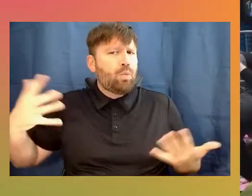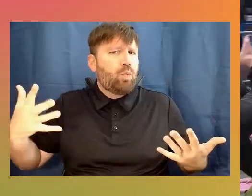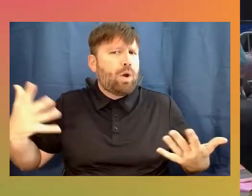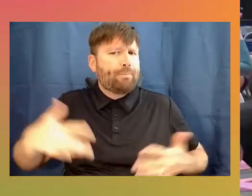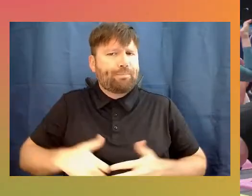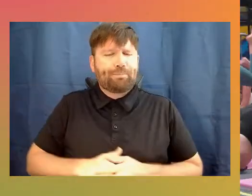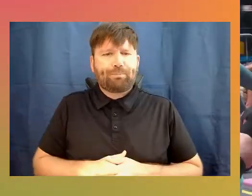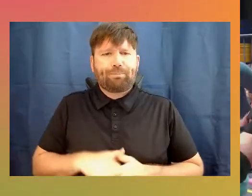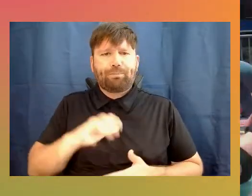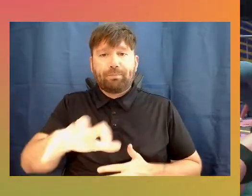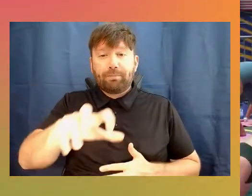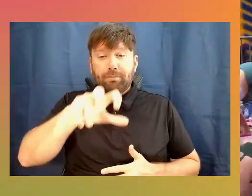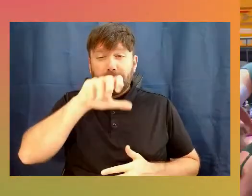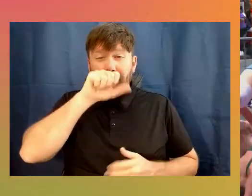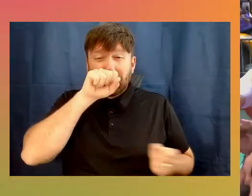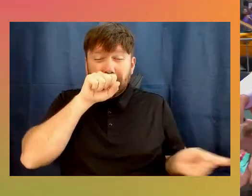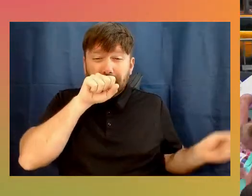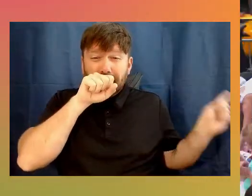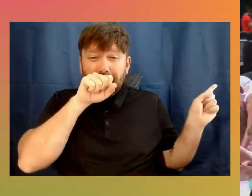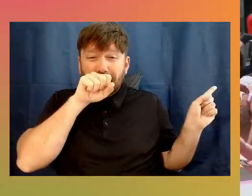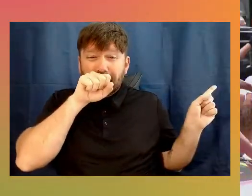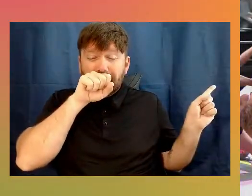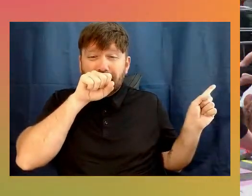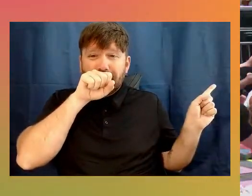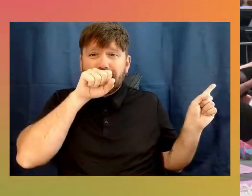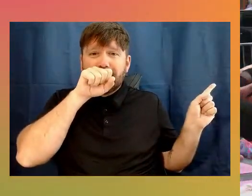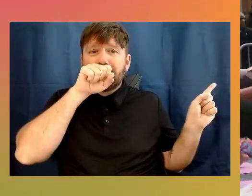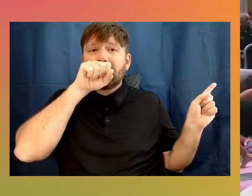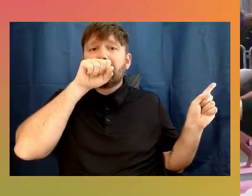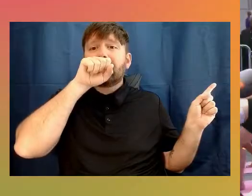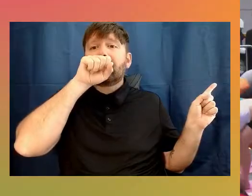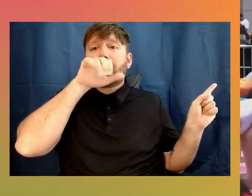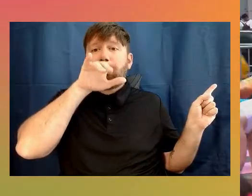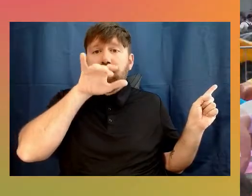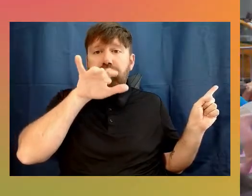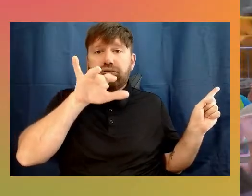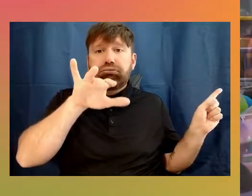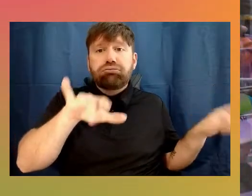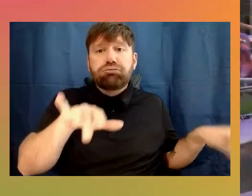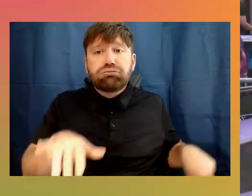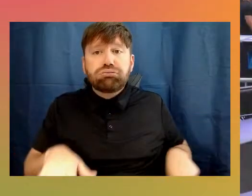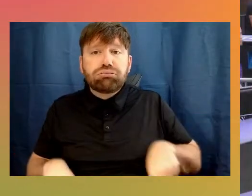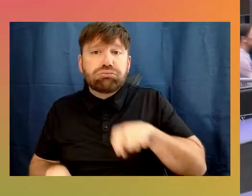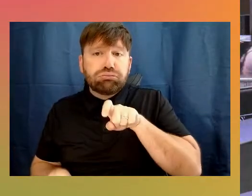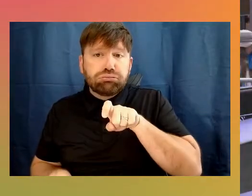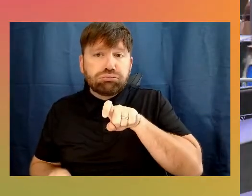WHAT DOES YOUR BODY KNEE? I WANT YOU TO GET IN TOUCH WITH